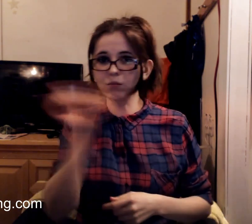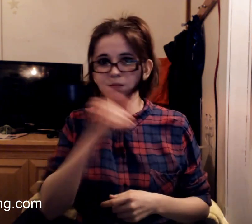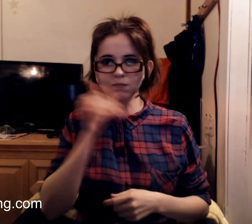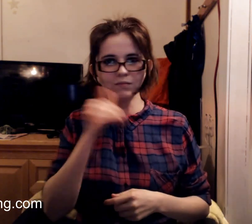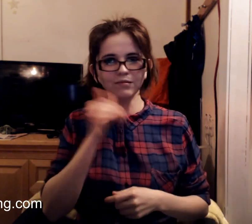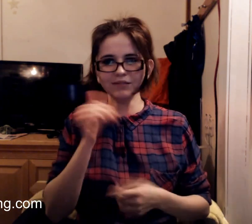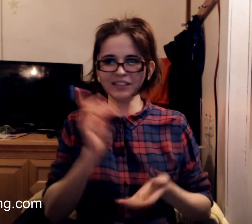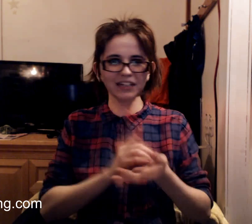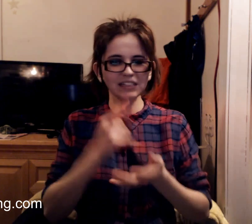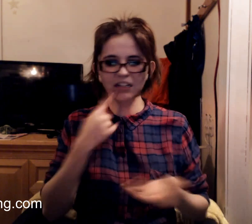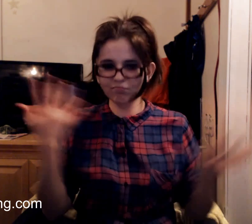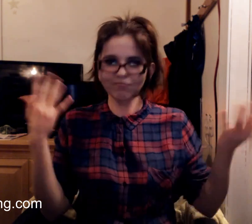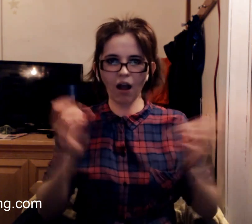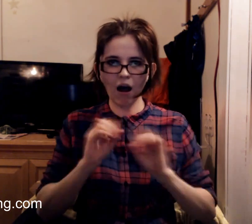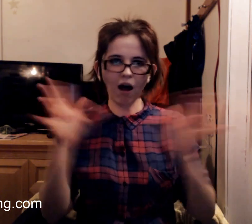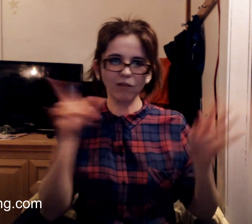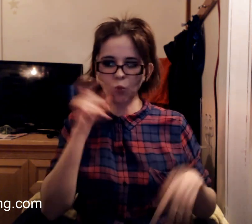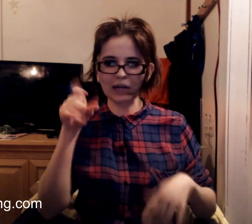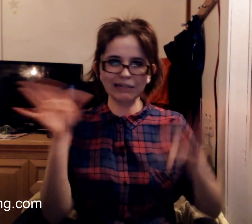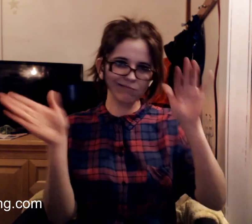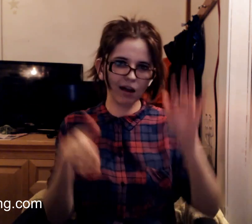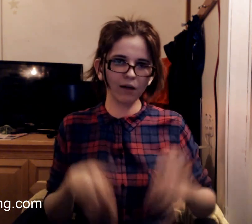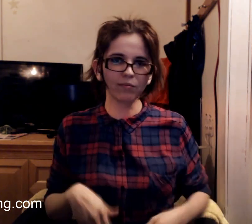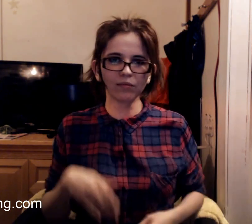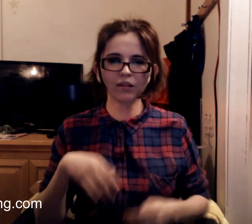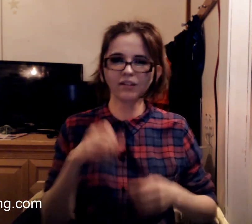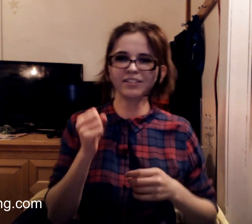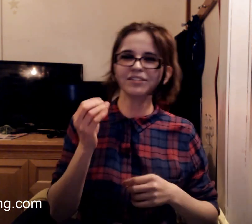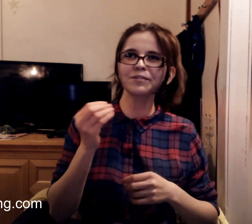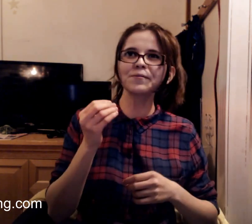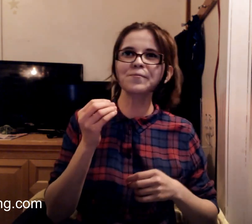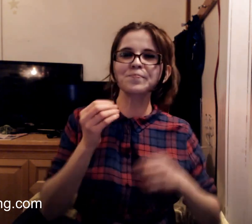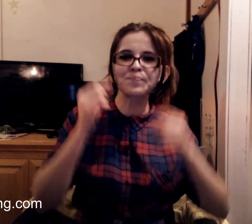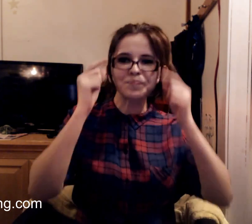Wooooot Even the doctor was like, "Well, obviously, she doesn't need a slap on her butt." So...